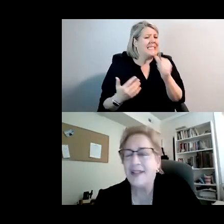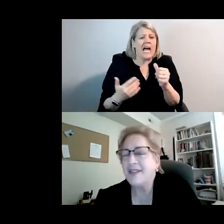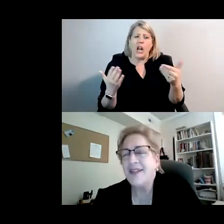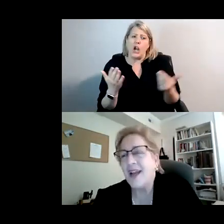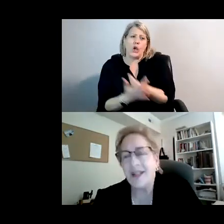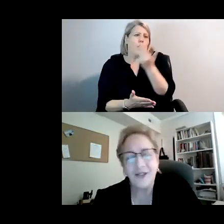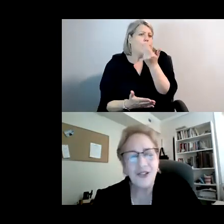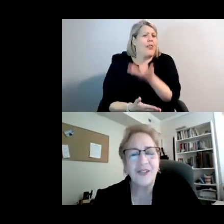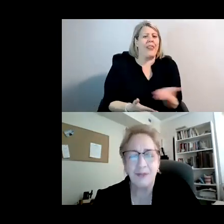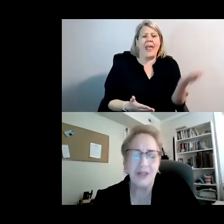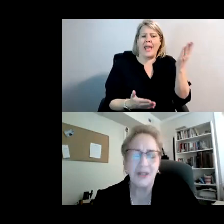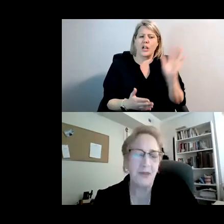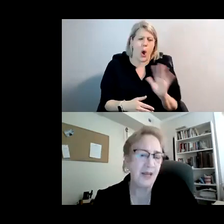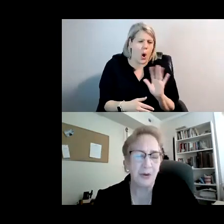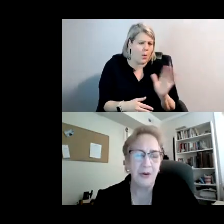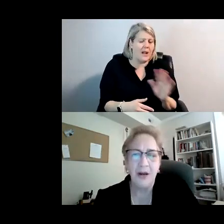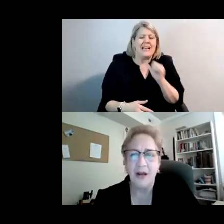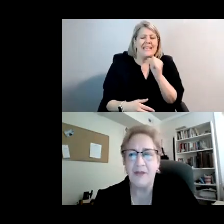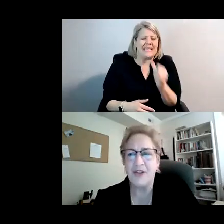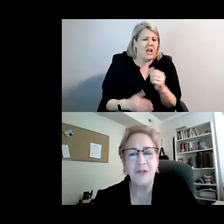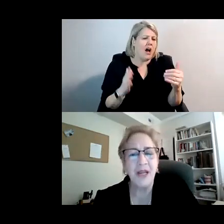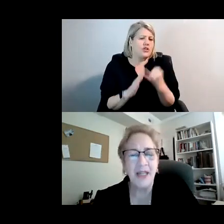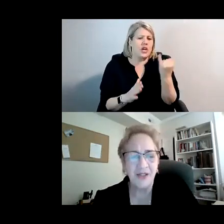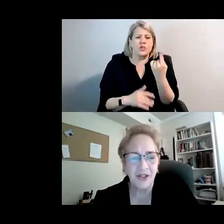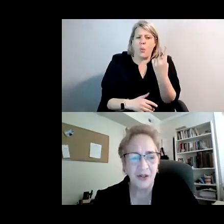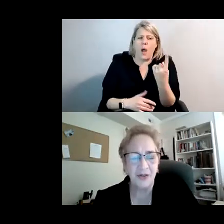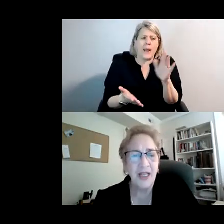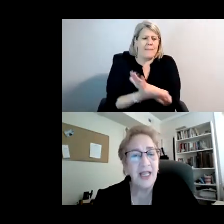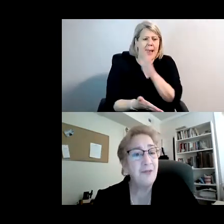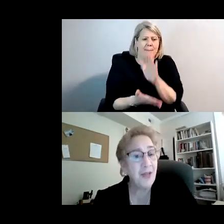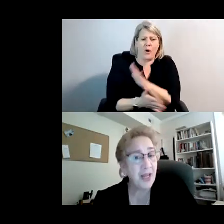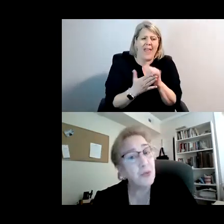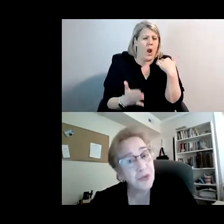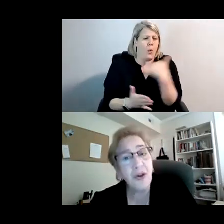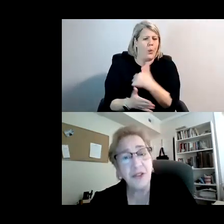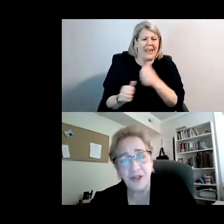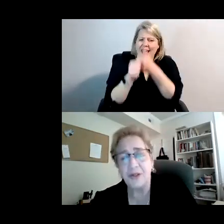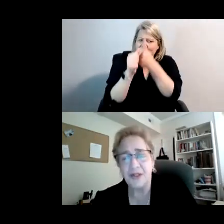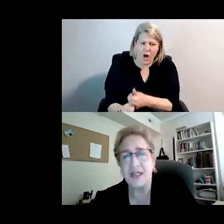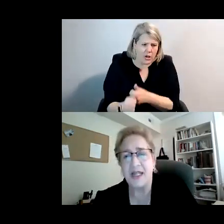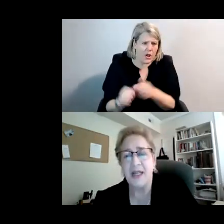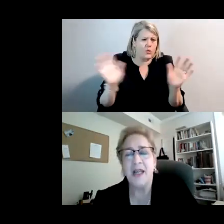and it's not just a piece of paper that you might execute. And in fact, we'll talk to you today